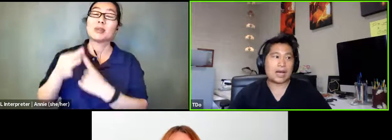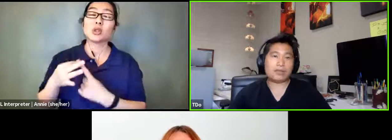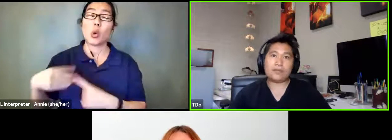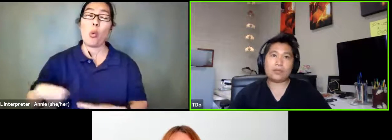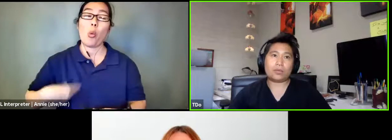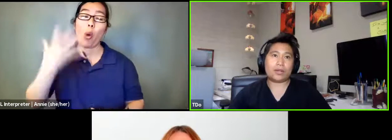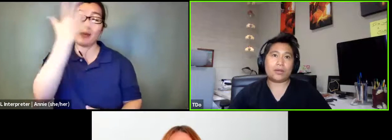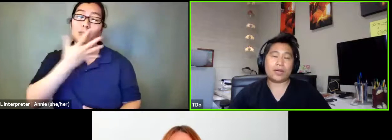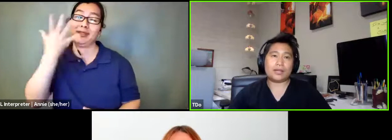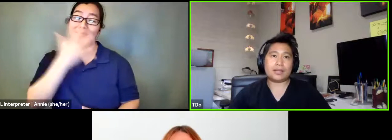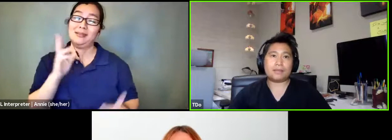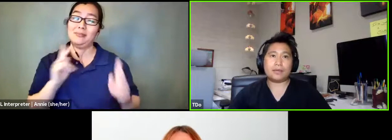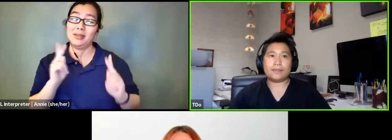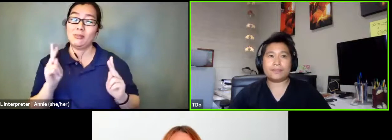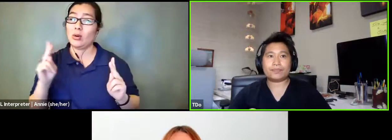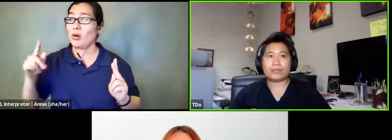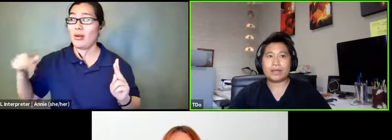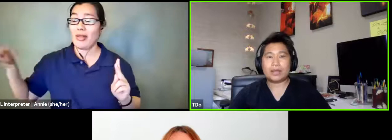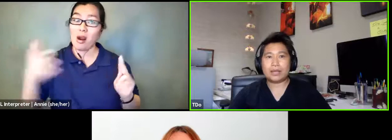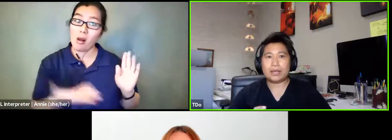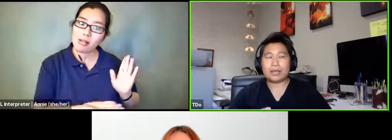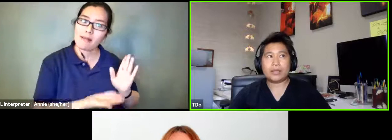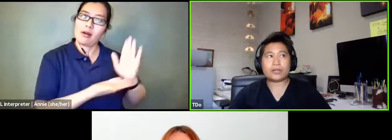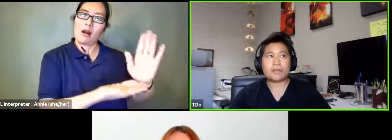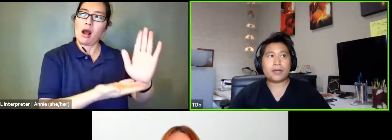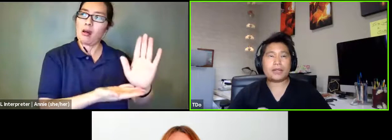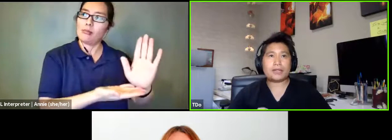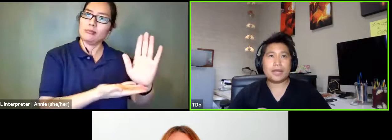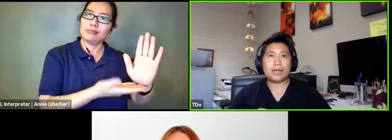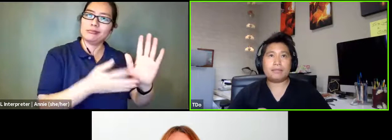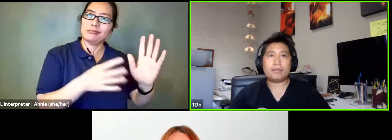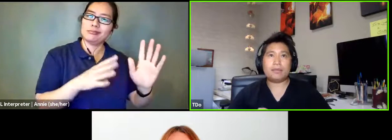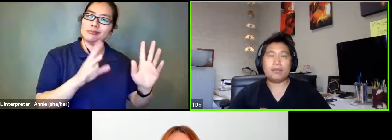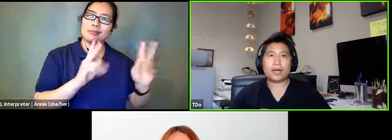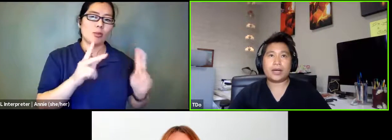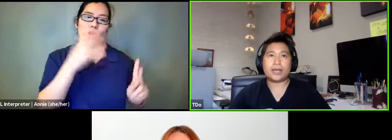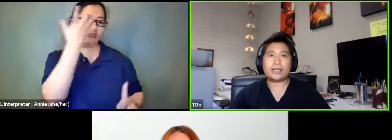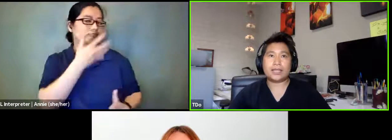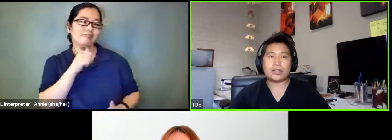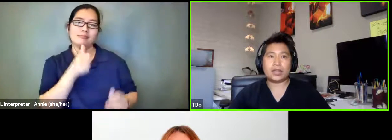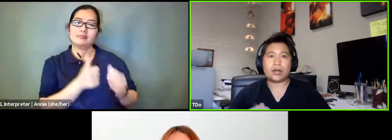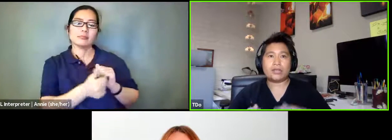I will give you a really great example. There was a period of time where in Slack channel I